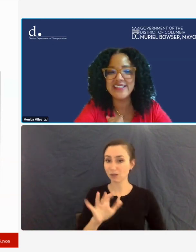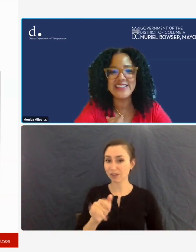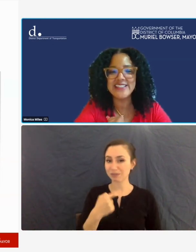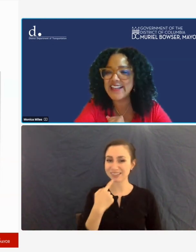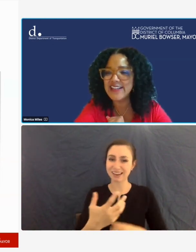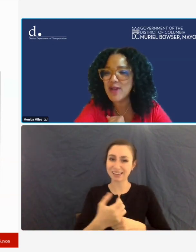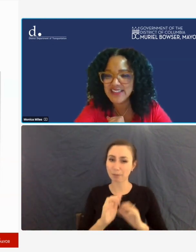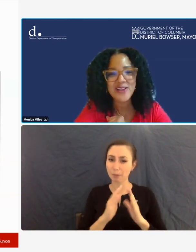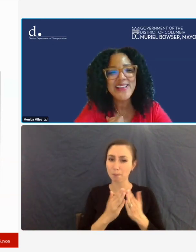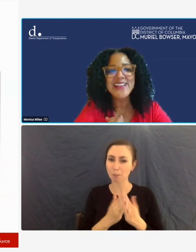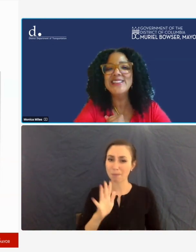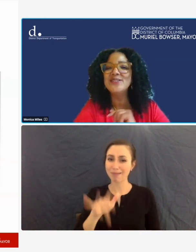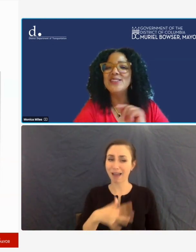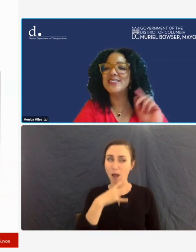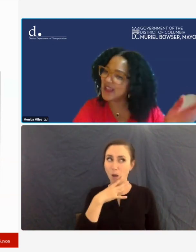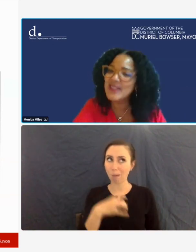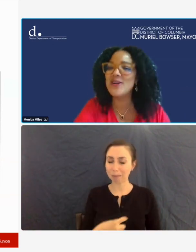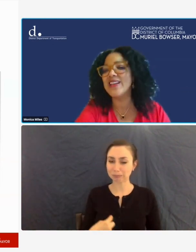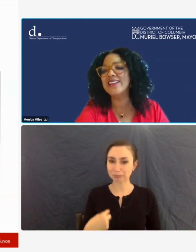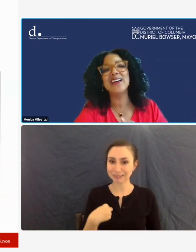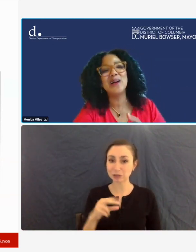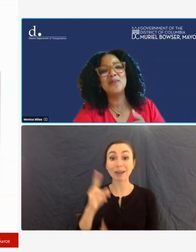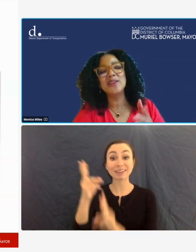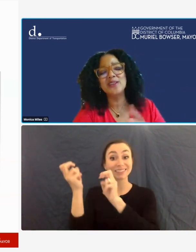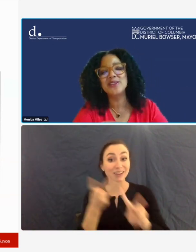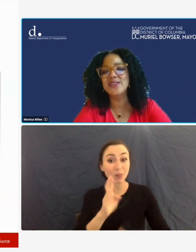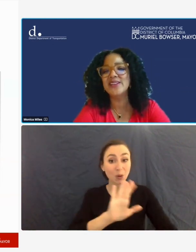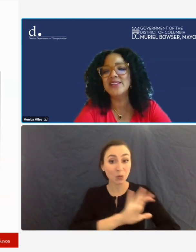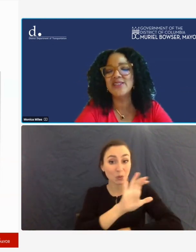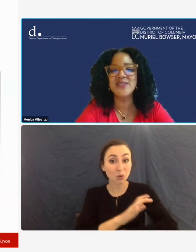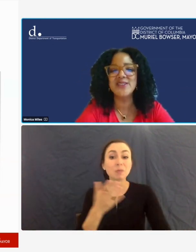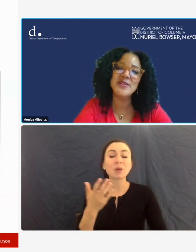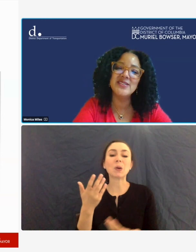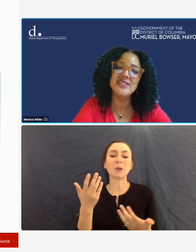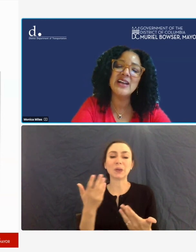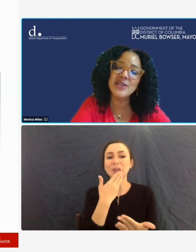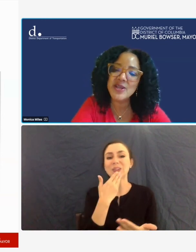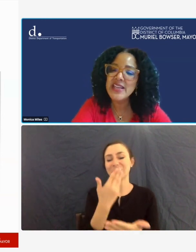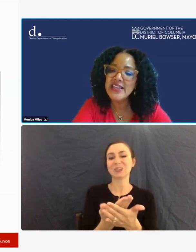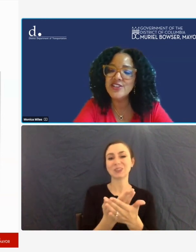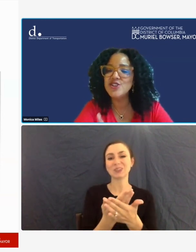dating myself so to download it um it's a good it's a good investment to download it into your